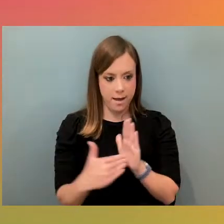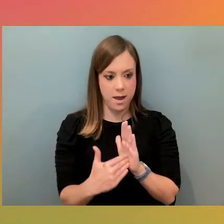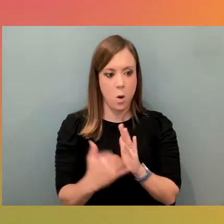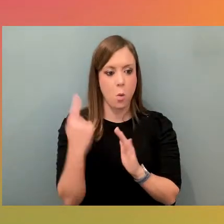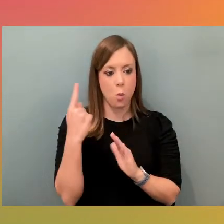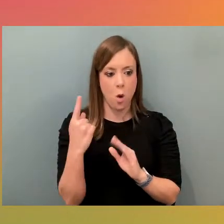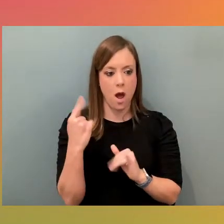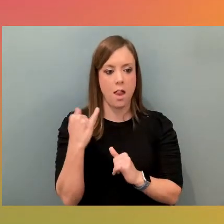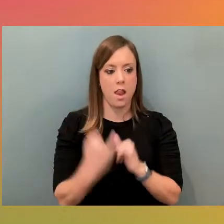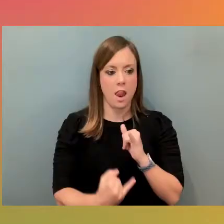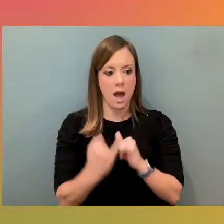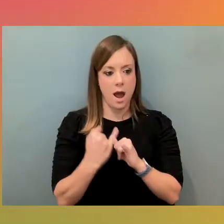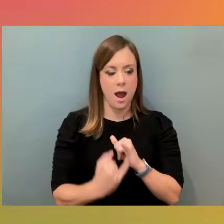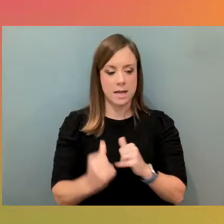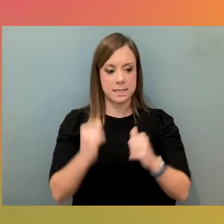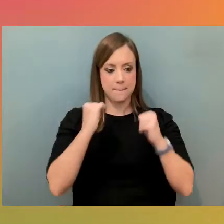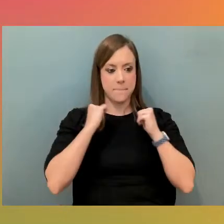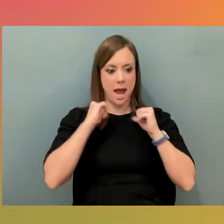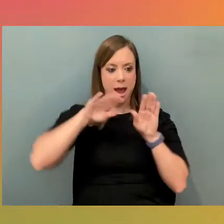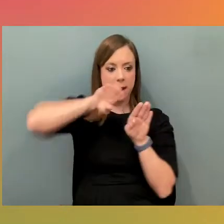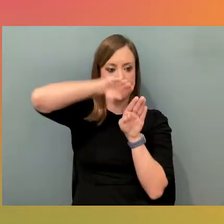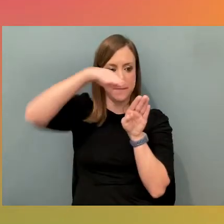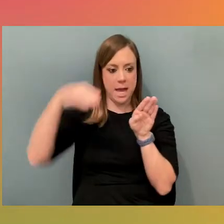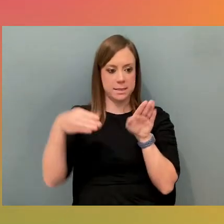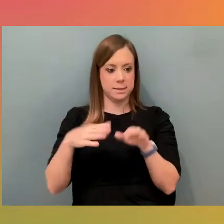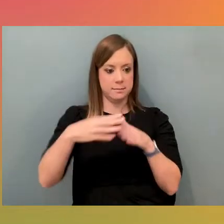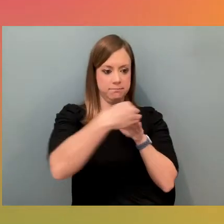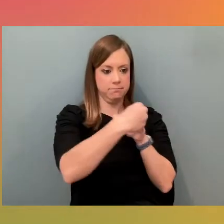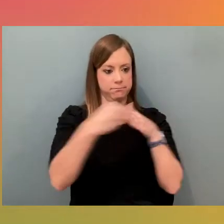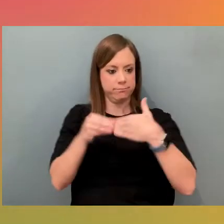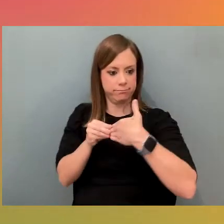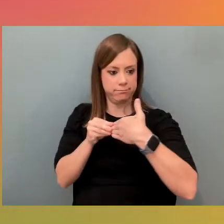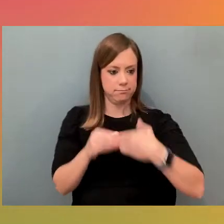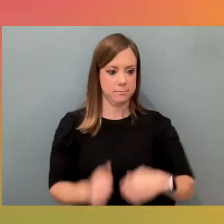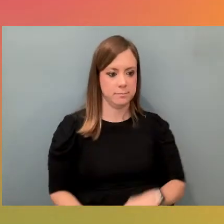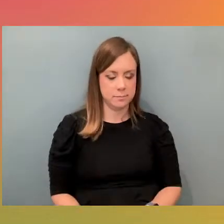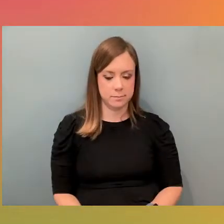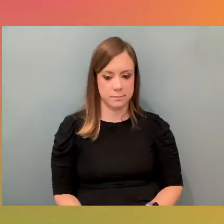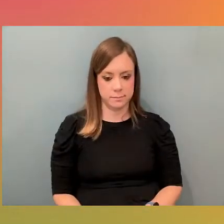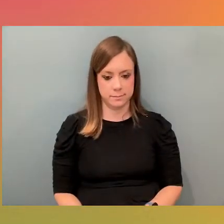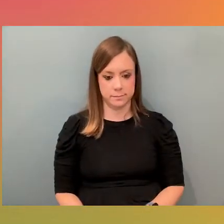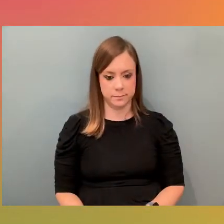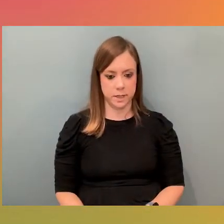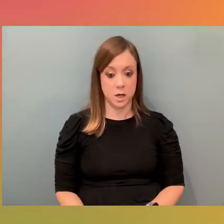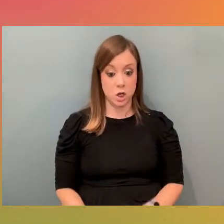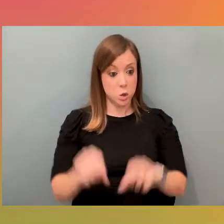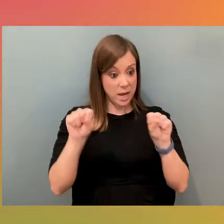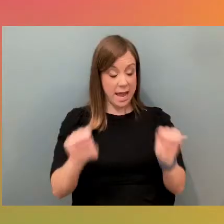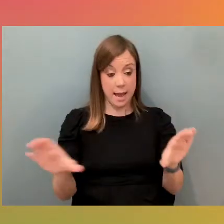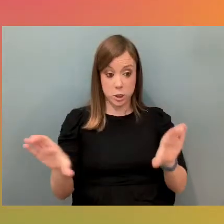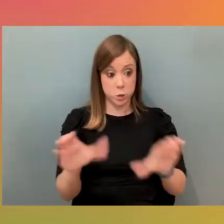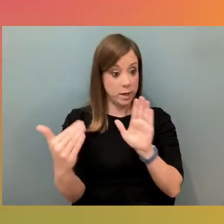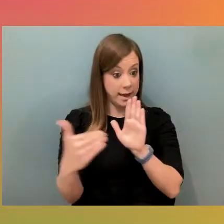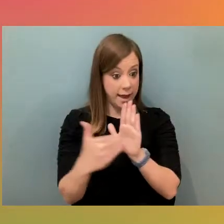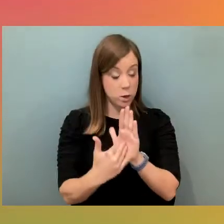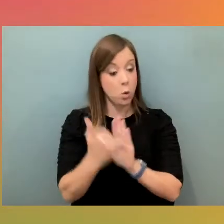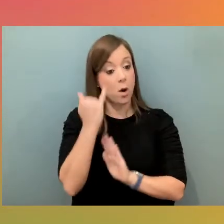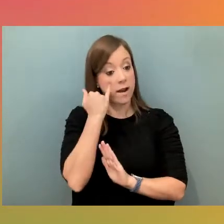AND WE WILL TAKE ONE LAST BACK BEND HERE. YOU'RE WELCOMED TO REPEAT WHAT